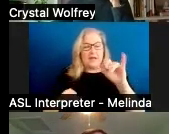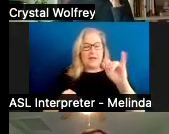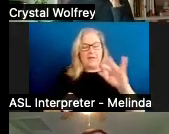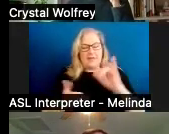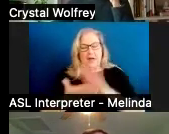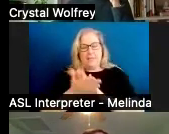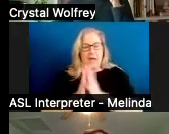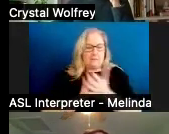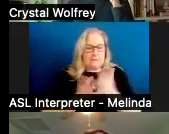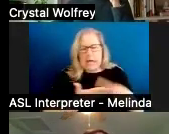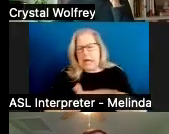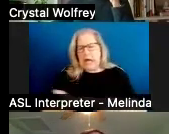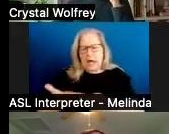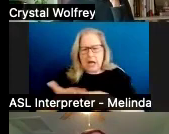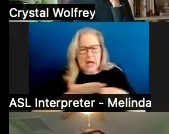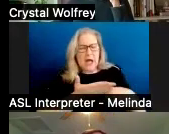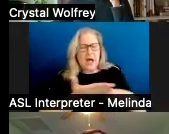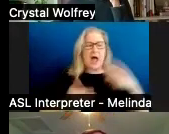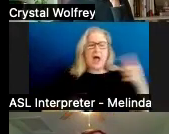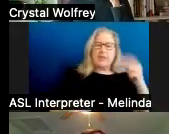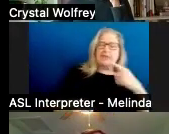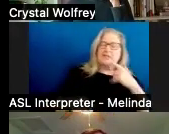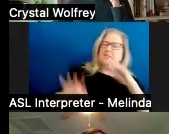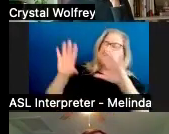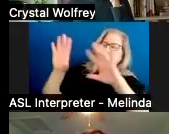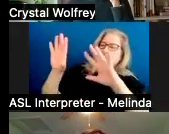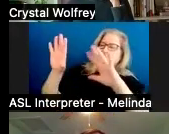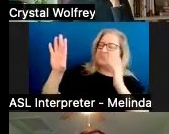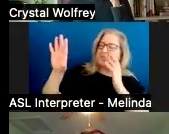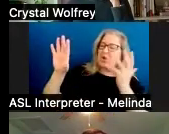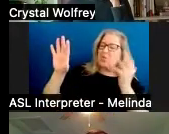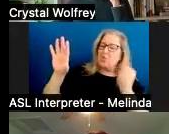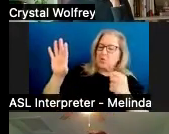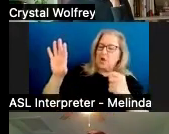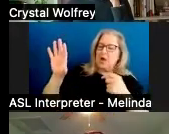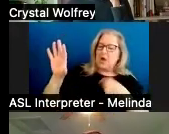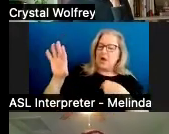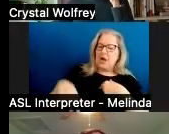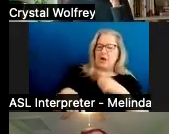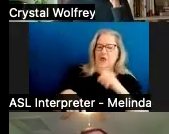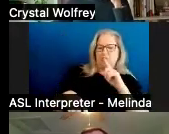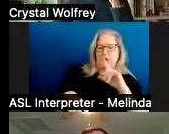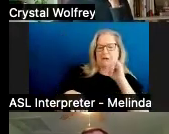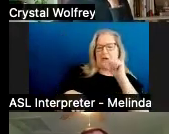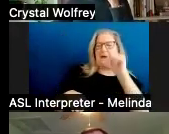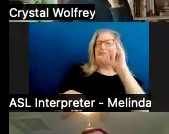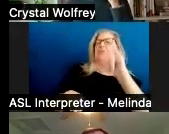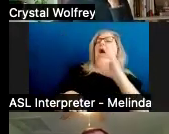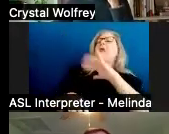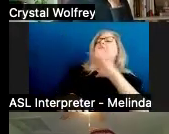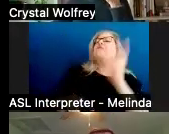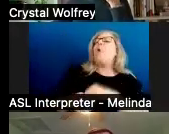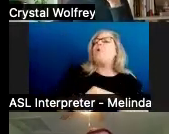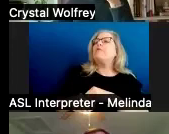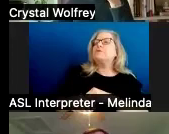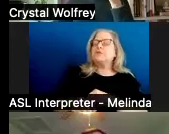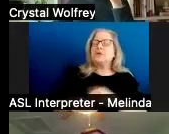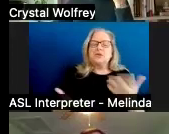and the PI goes, "You know what? Actually, that intramural investigator wasn't really that critical. So let's just work on actually just .. .